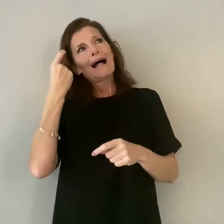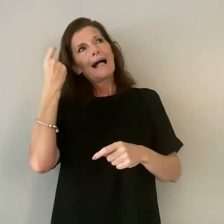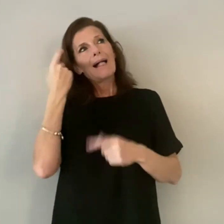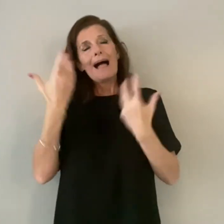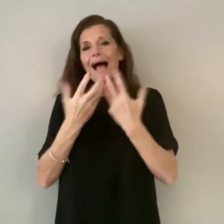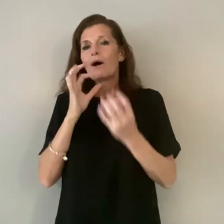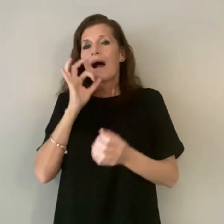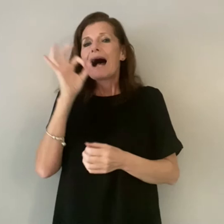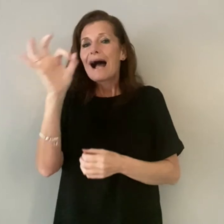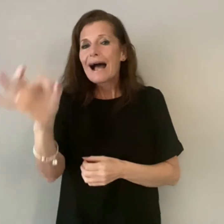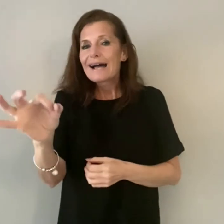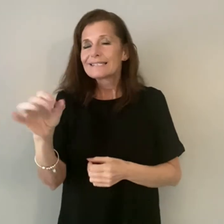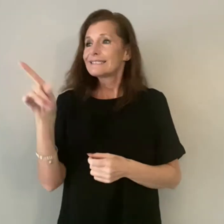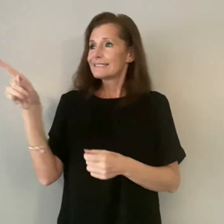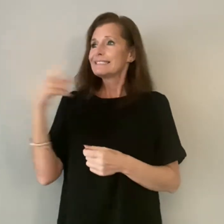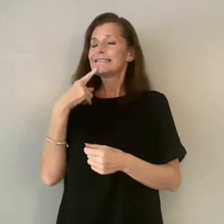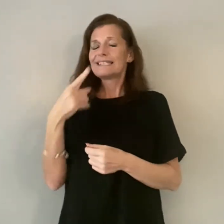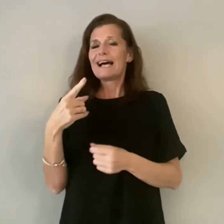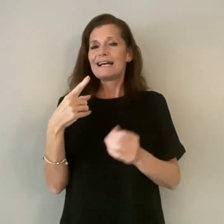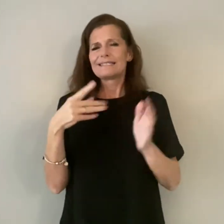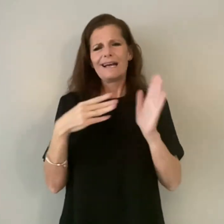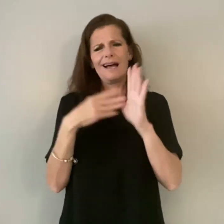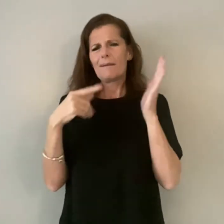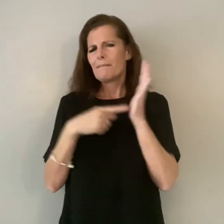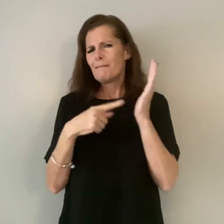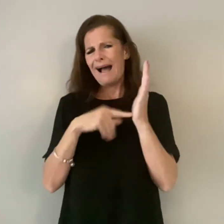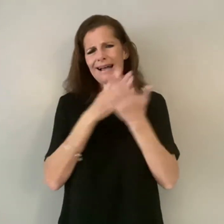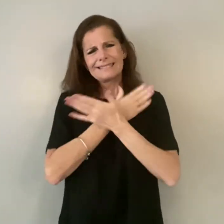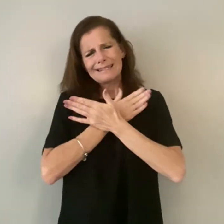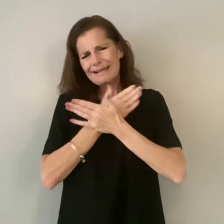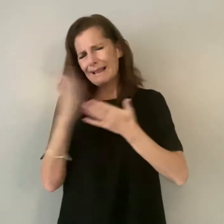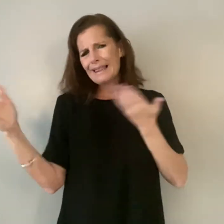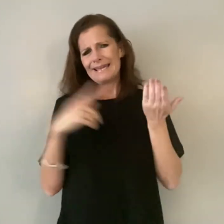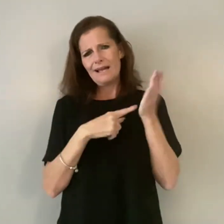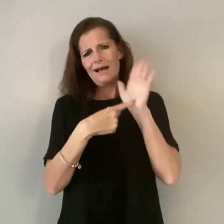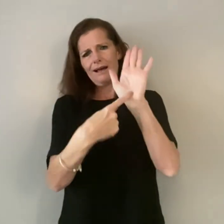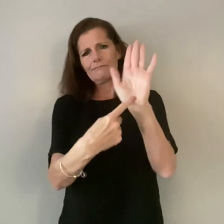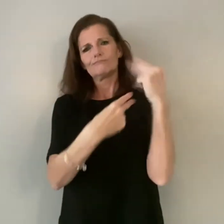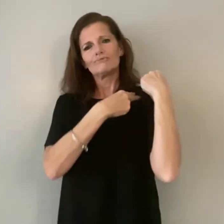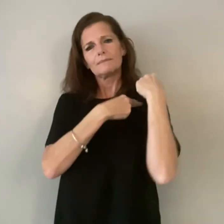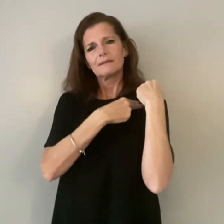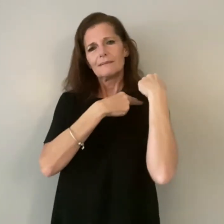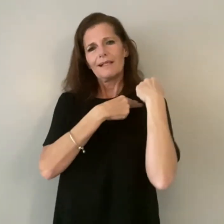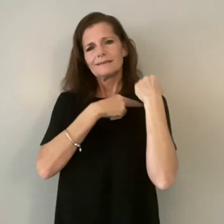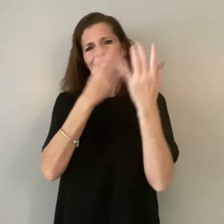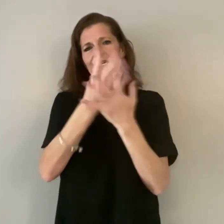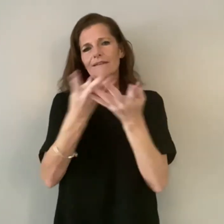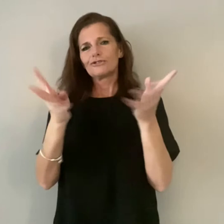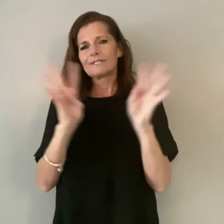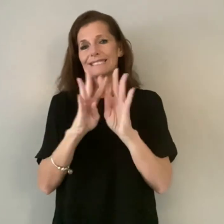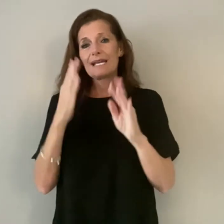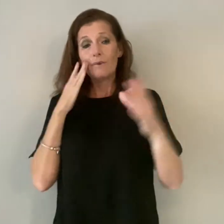really carefully, how you're asking. And he said earlier, they mapped out really clearly what the responsibilities of trustees are